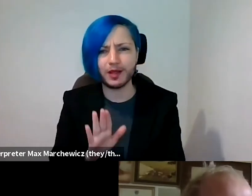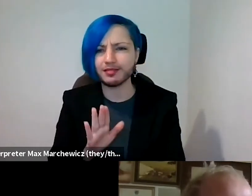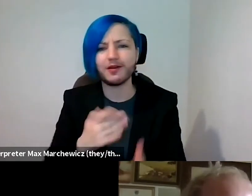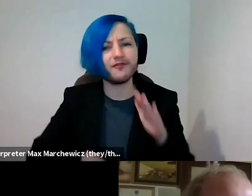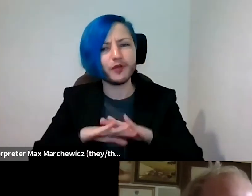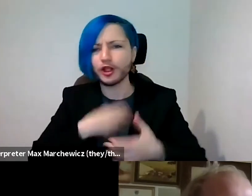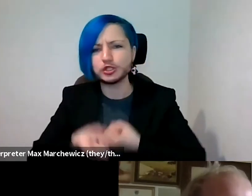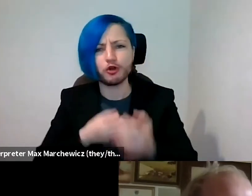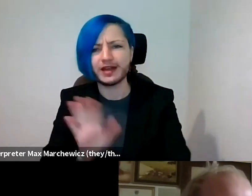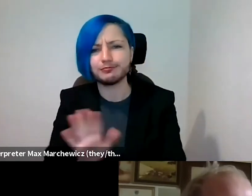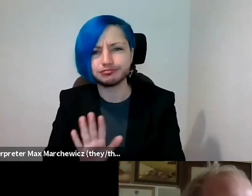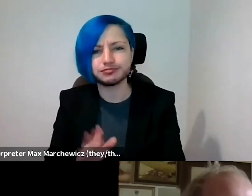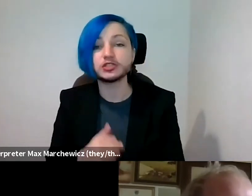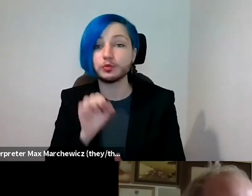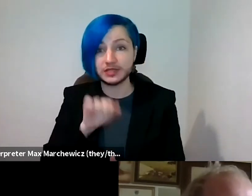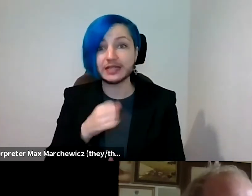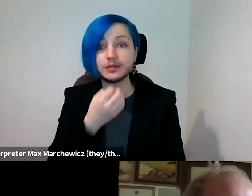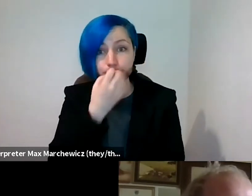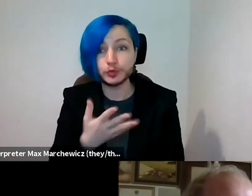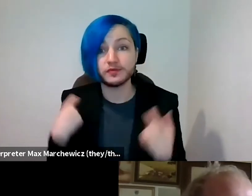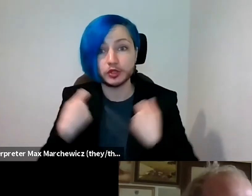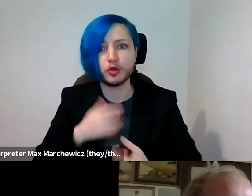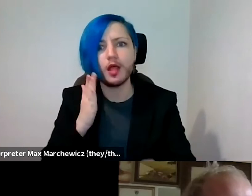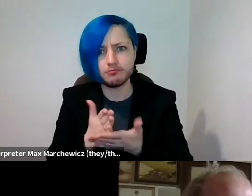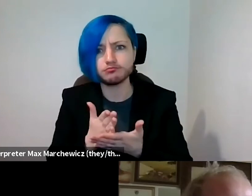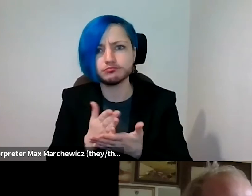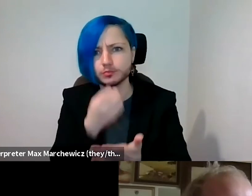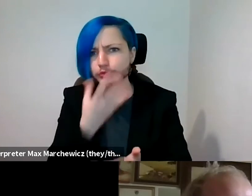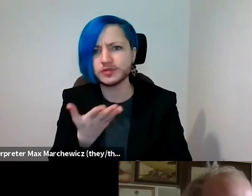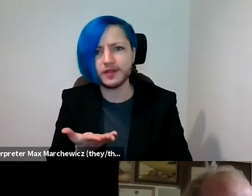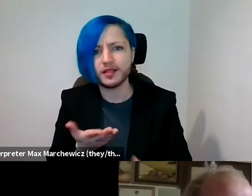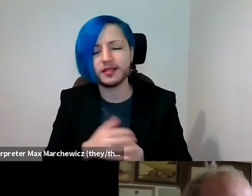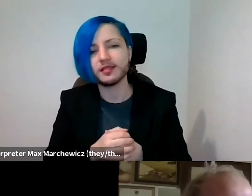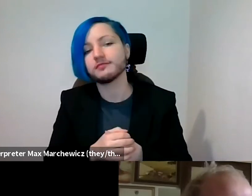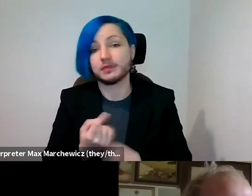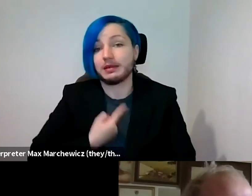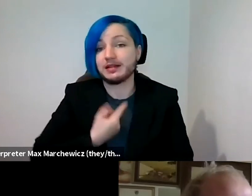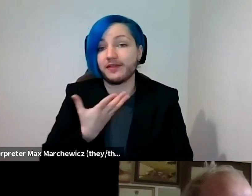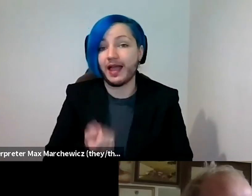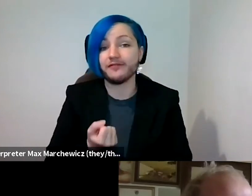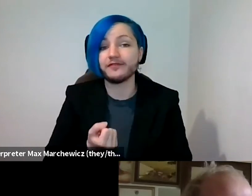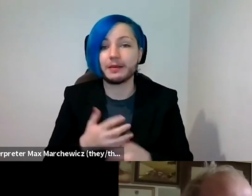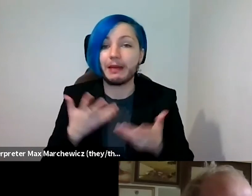because they are beautiful shawls, absolutely wonderful shawls. They're gorgeous." I actually have one, and my cats are very interested in it,